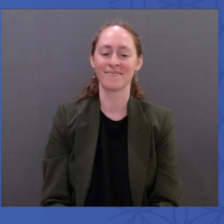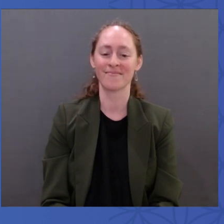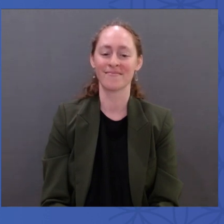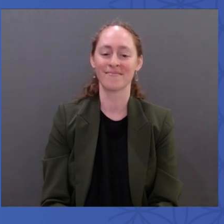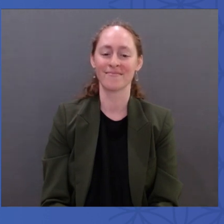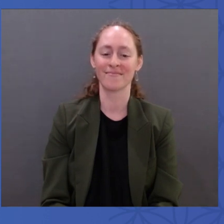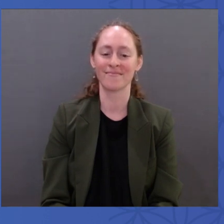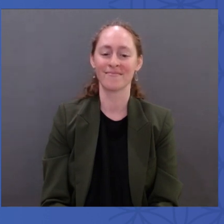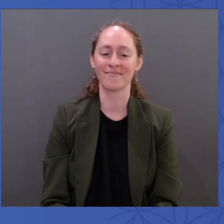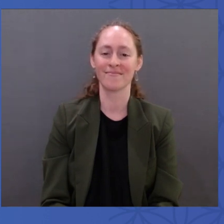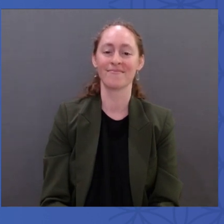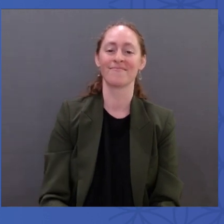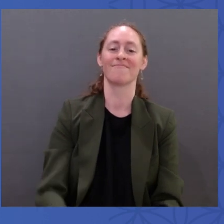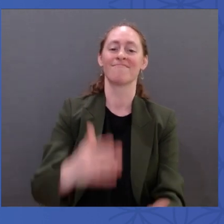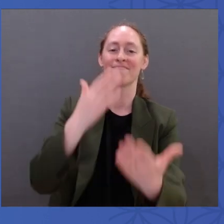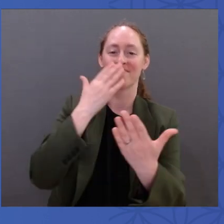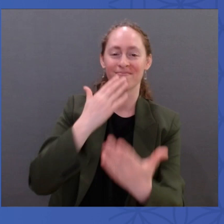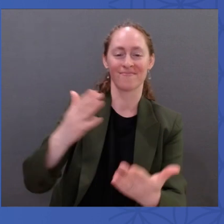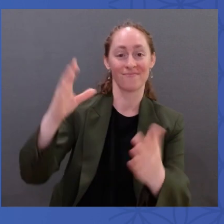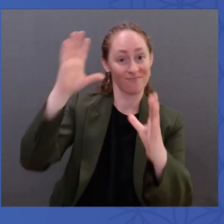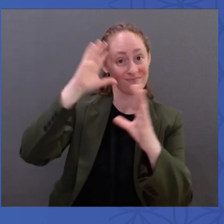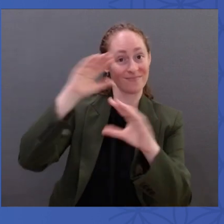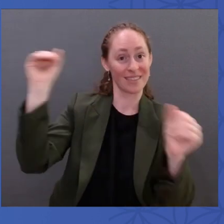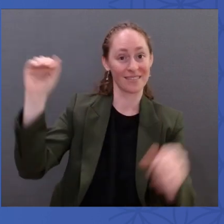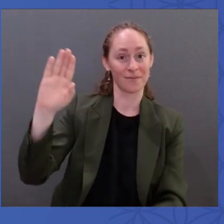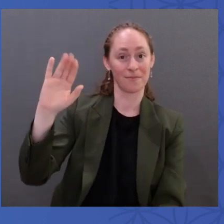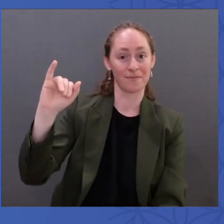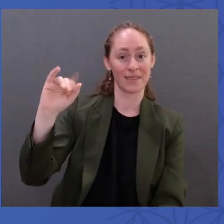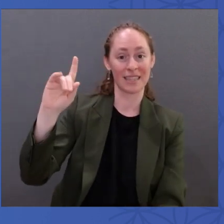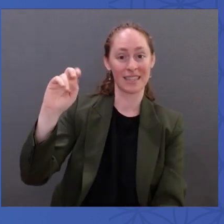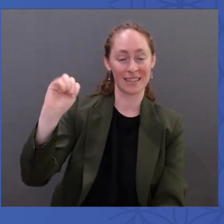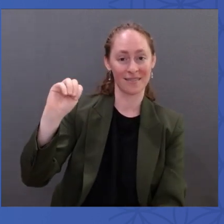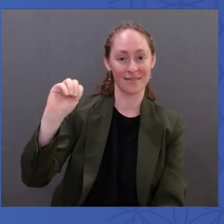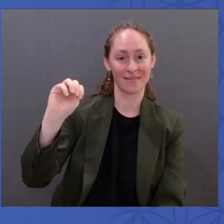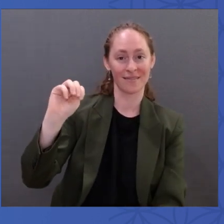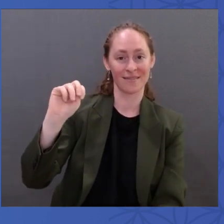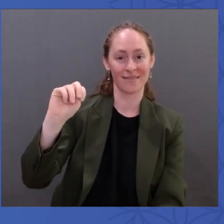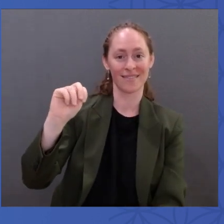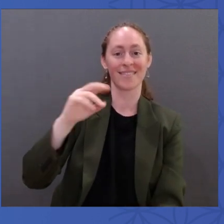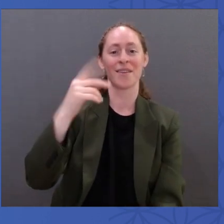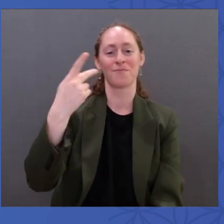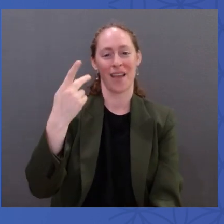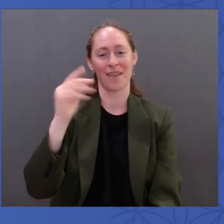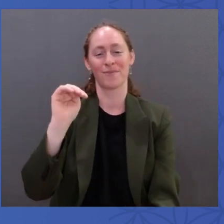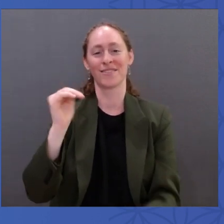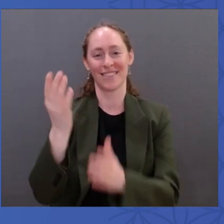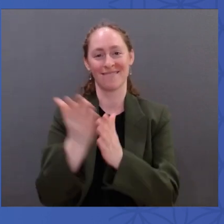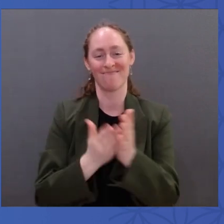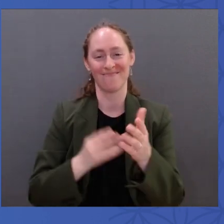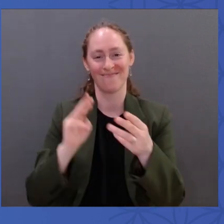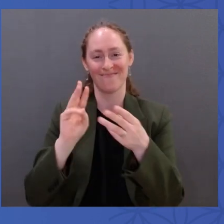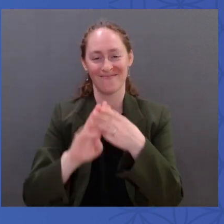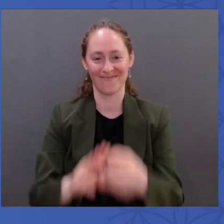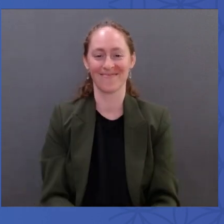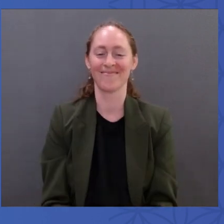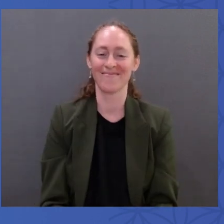Kishida, Prime Minister Modi of India. Honorable Prime Minister. Leaders.